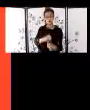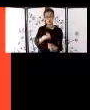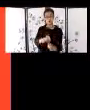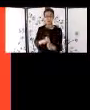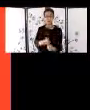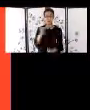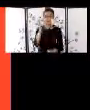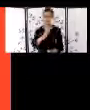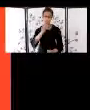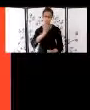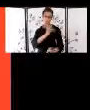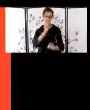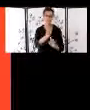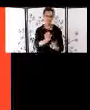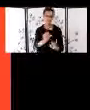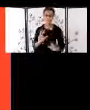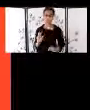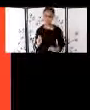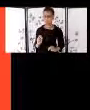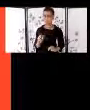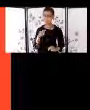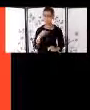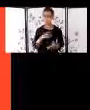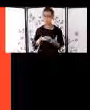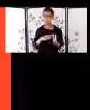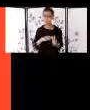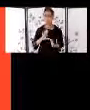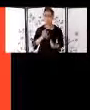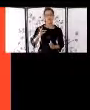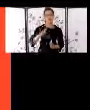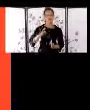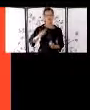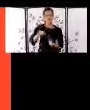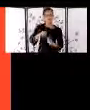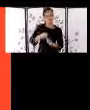and compelling case for why this investment is going to impact you and how it's going